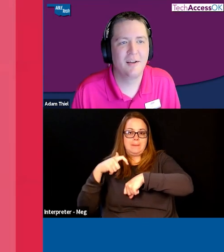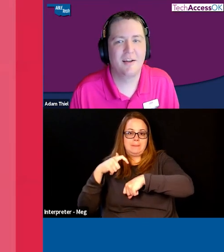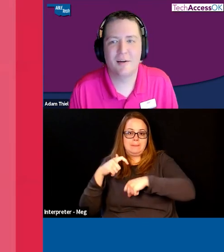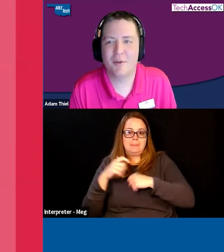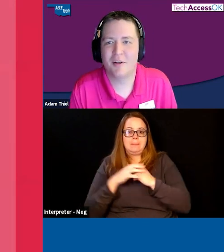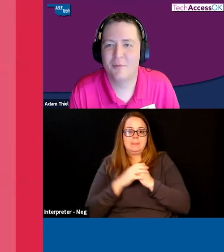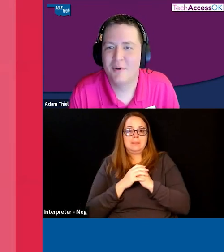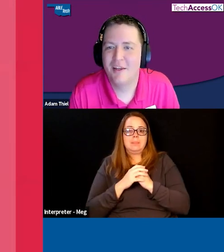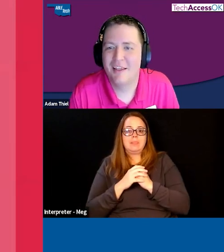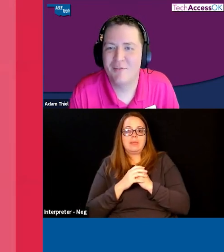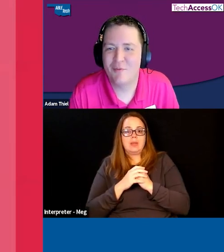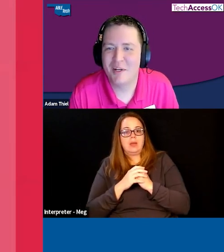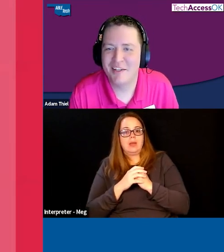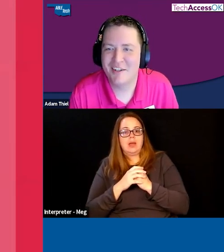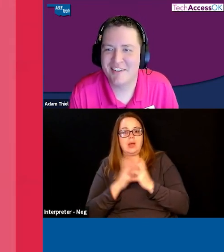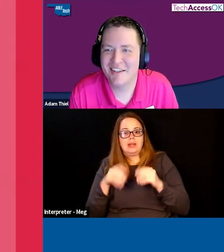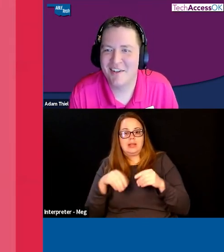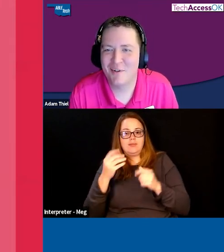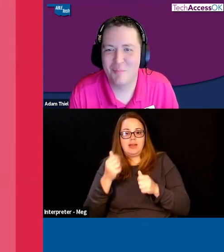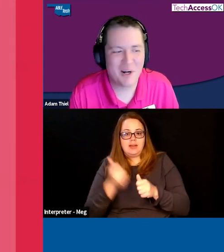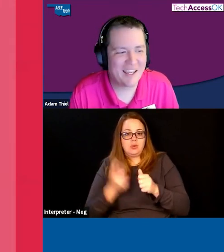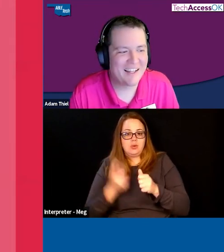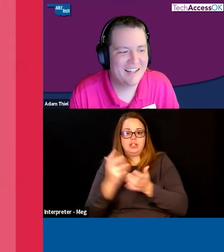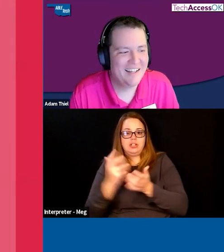I wanna give everybody a chance to get a good break in,